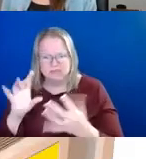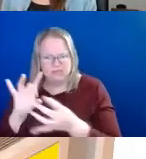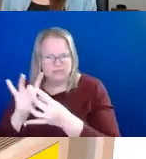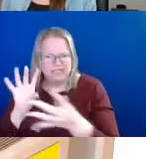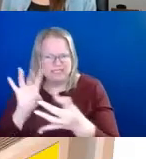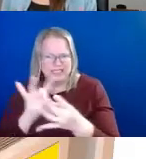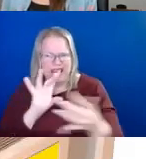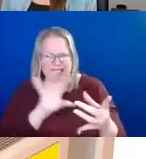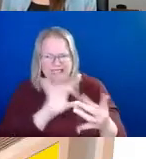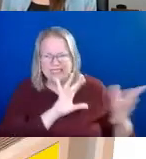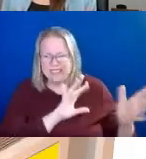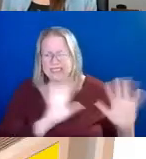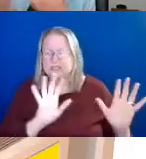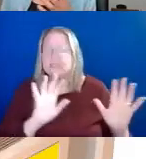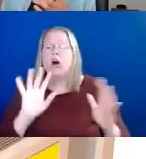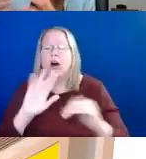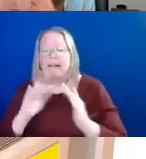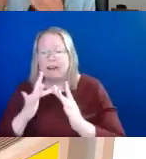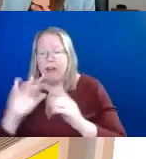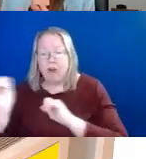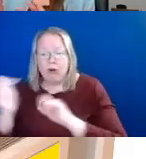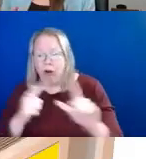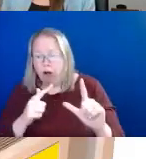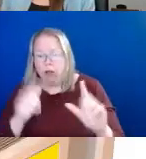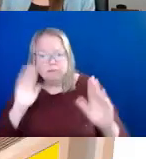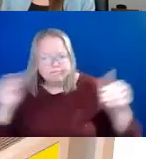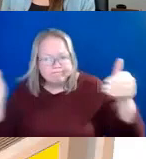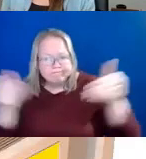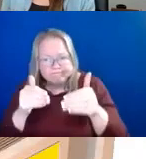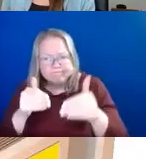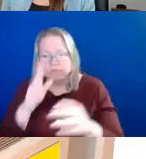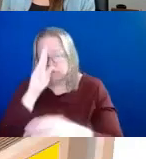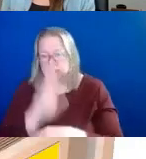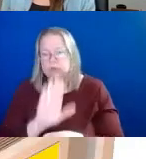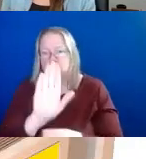So all of the Internet capability is going straight to your computer.